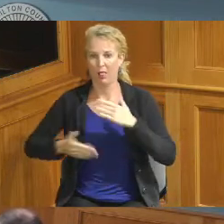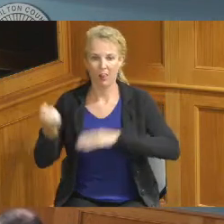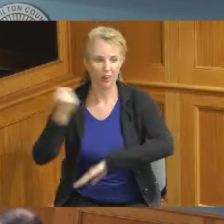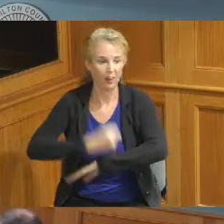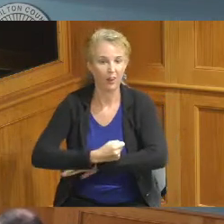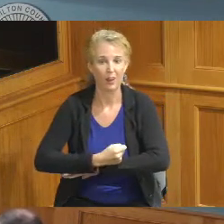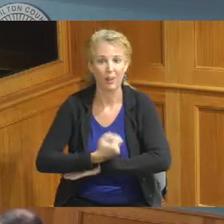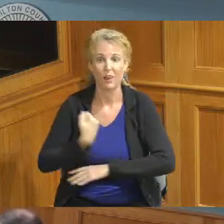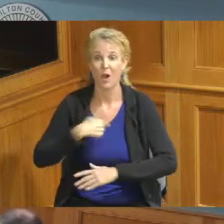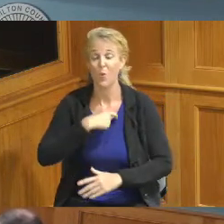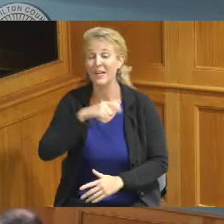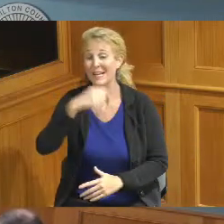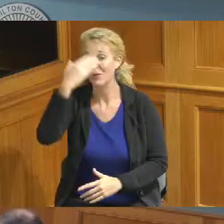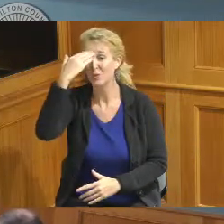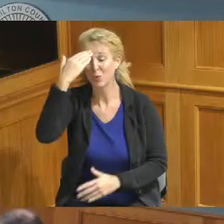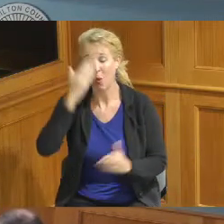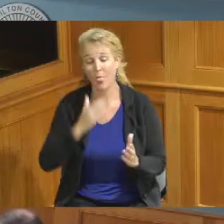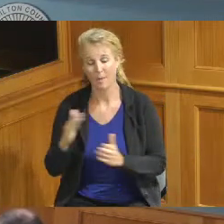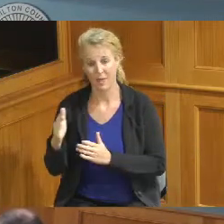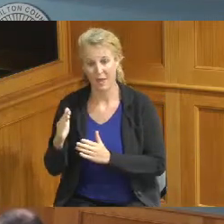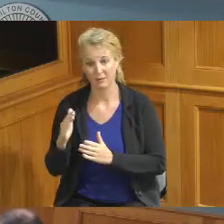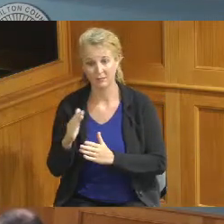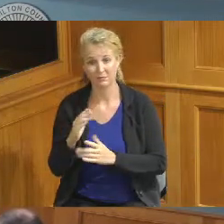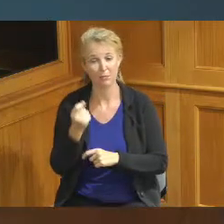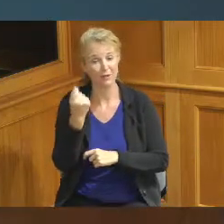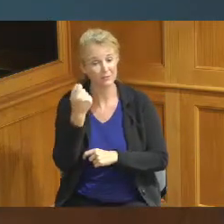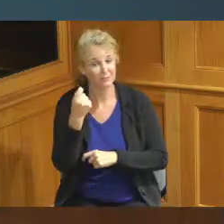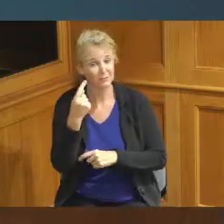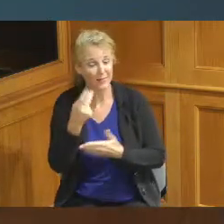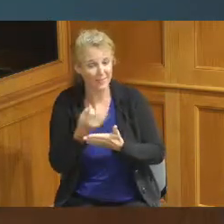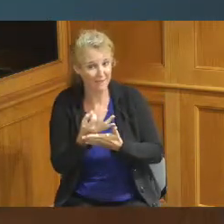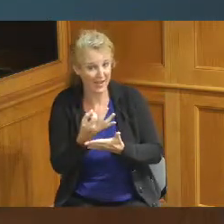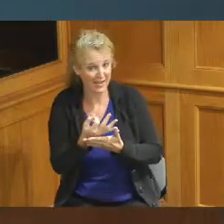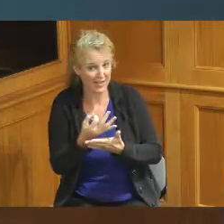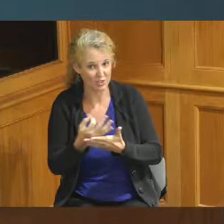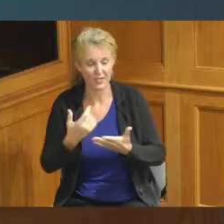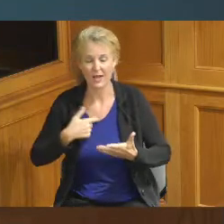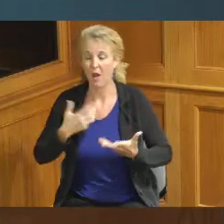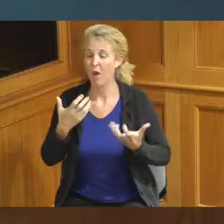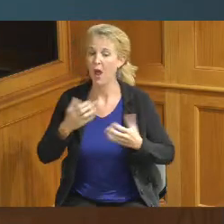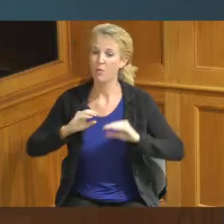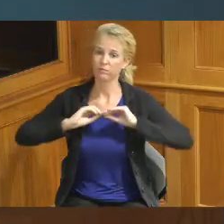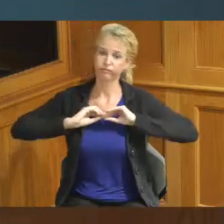the plan is and then financially what's the plan and I'm going to be really clear before Co I don't